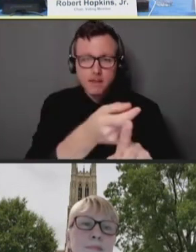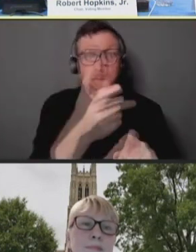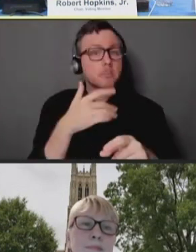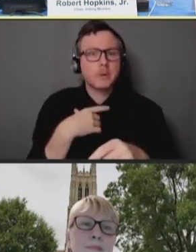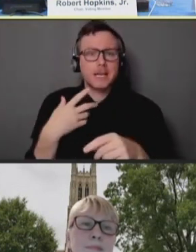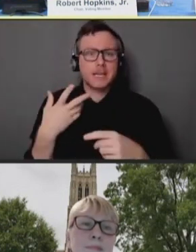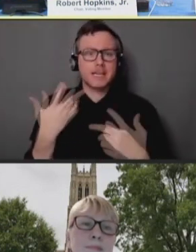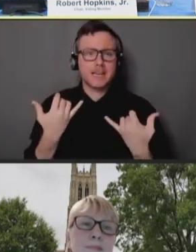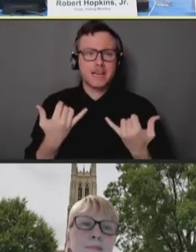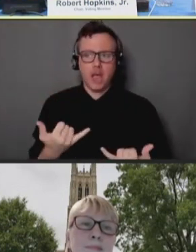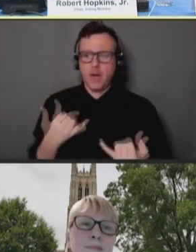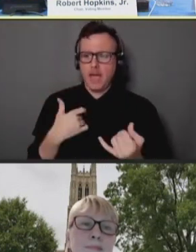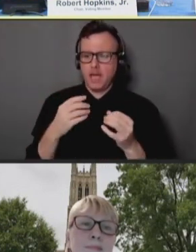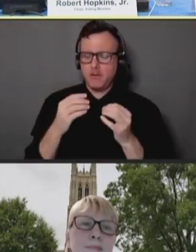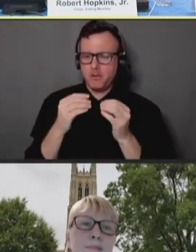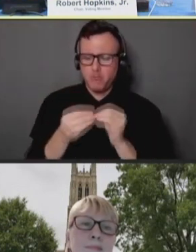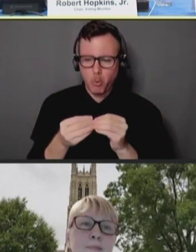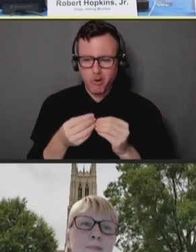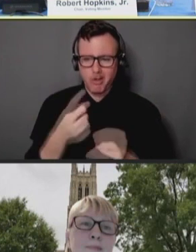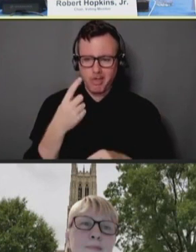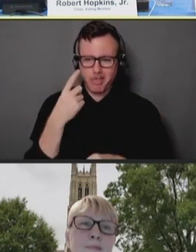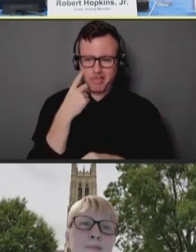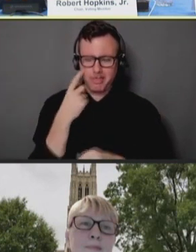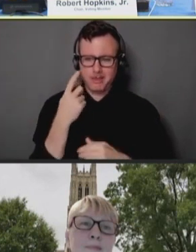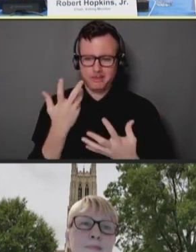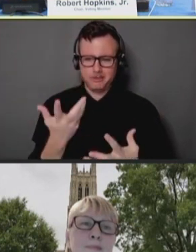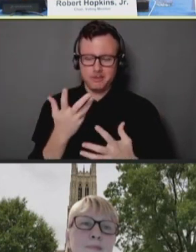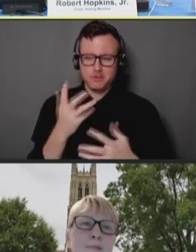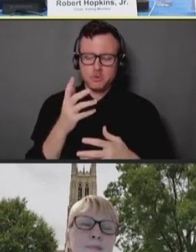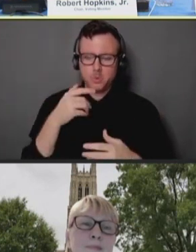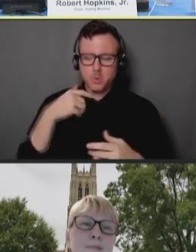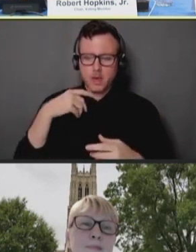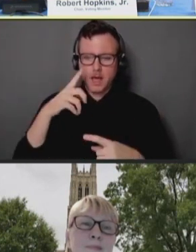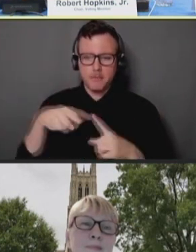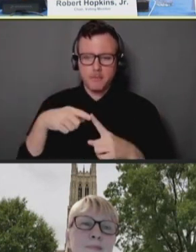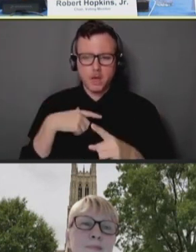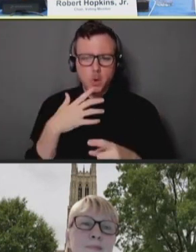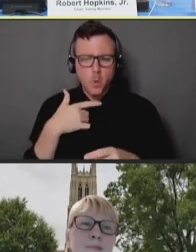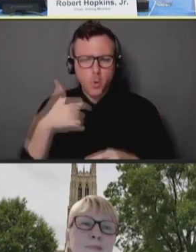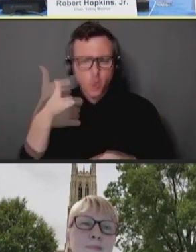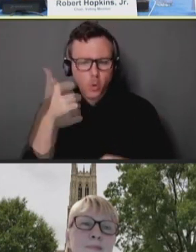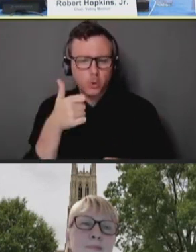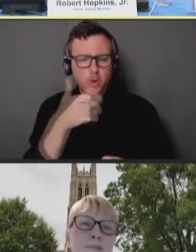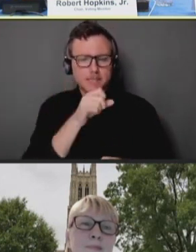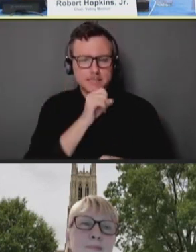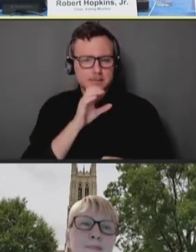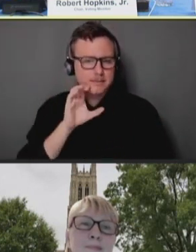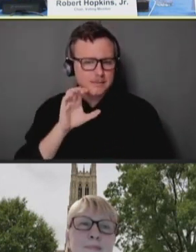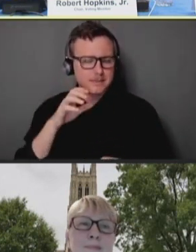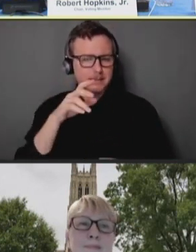But I've now got another lever for some of my older patients who may have concerns. Thank you.